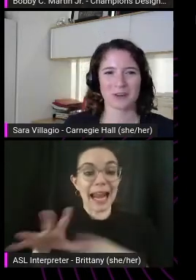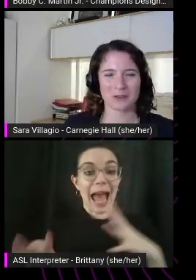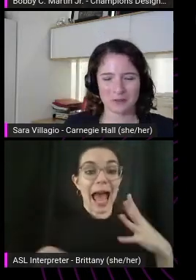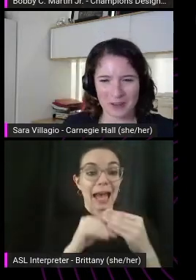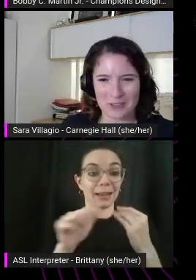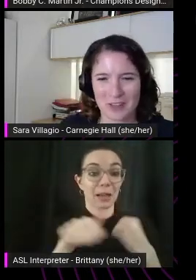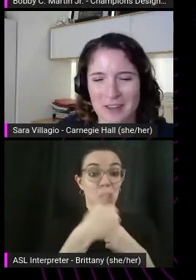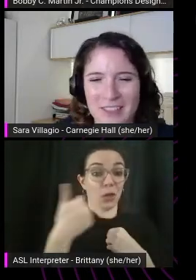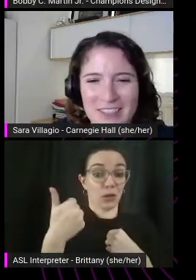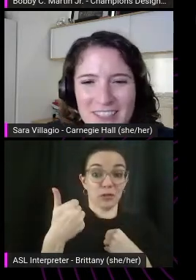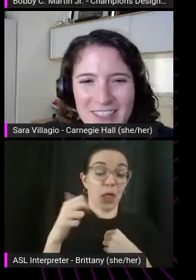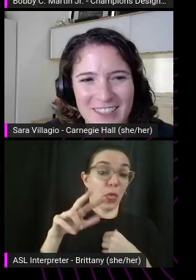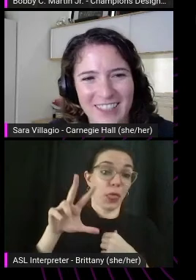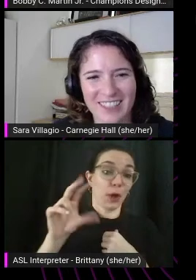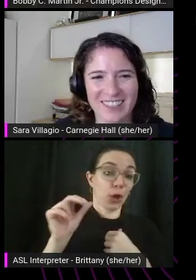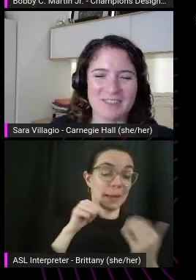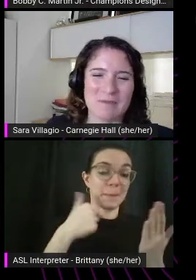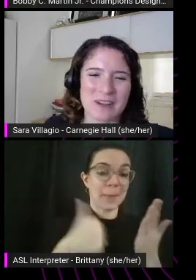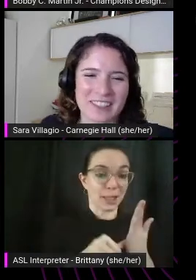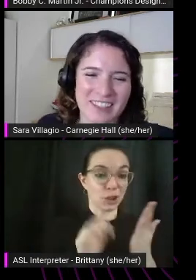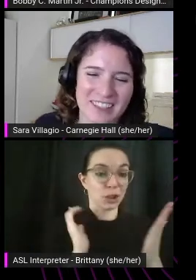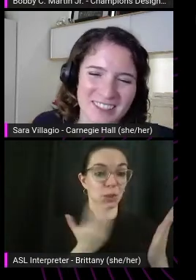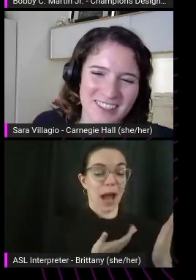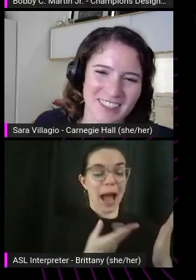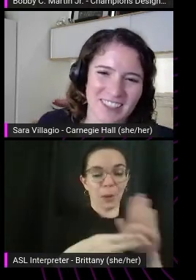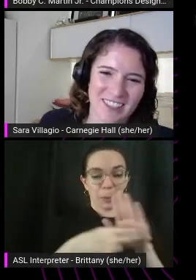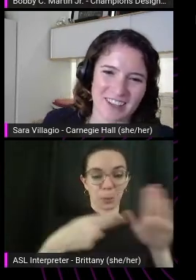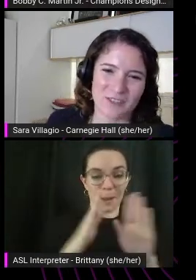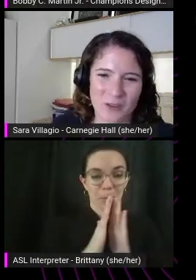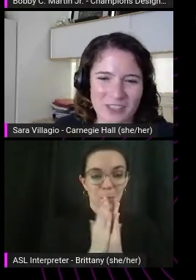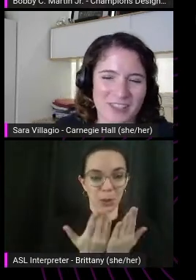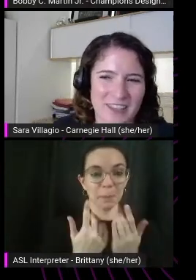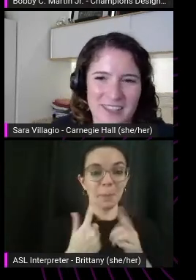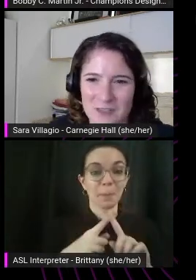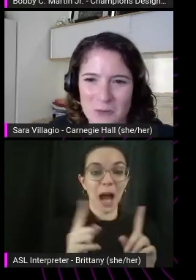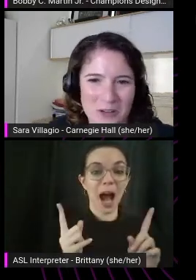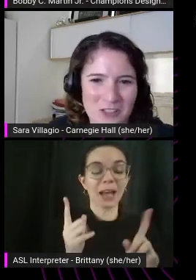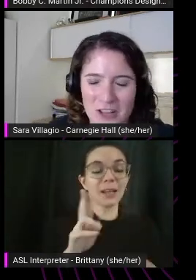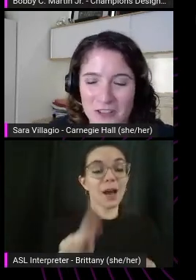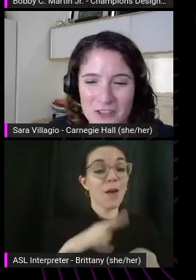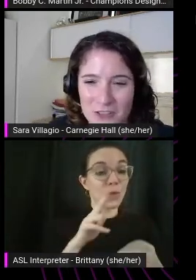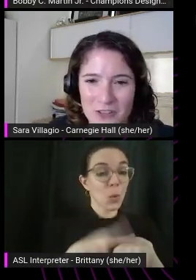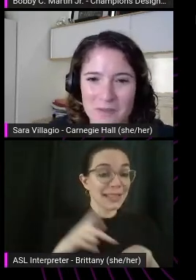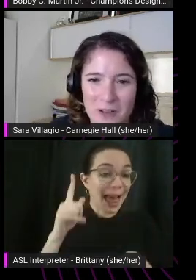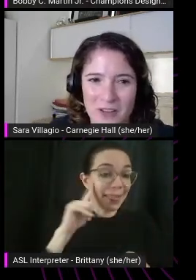So, there's that. But, of course, I think the worst challenge or curveball